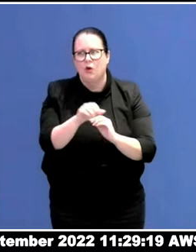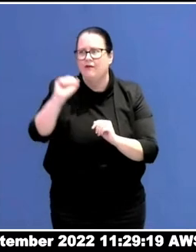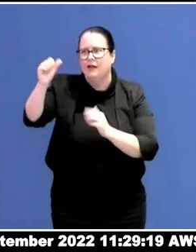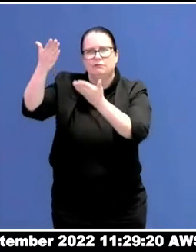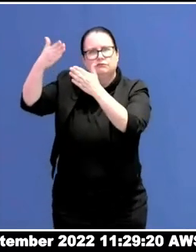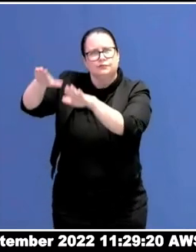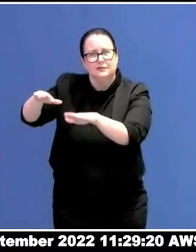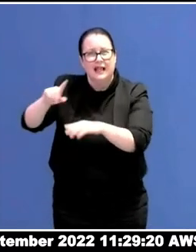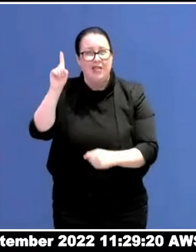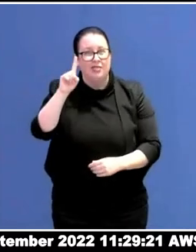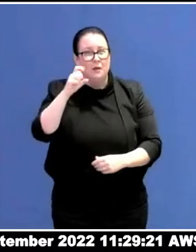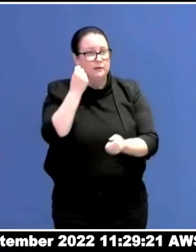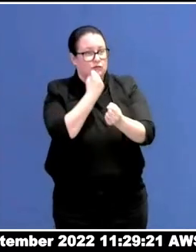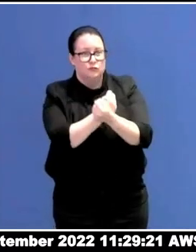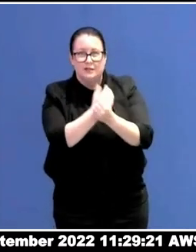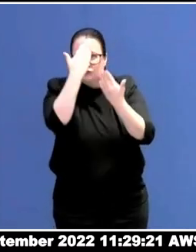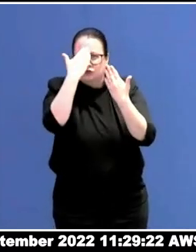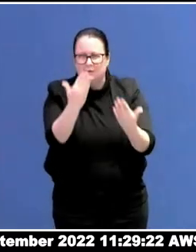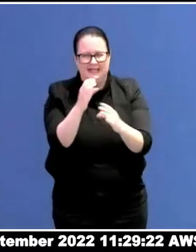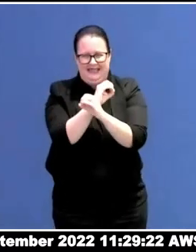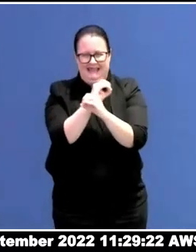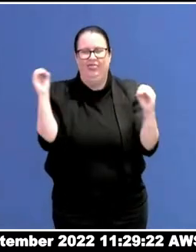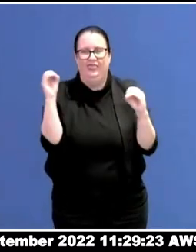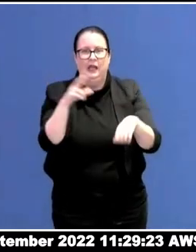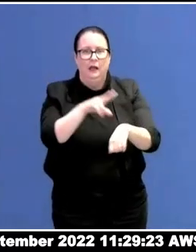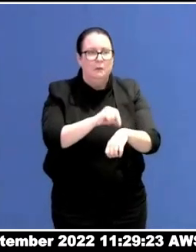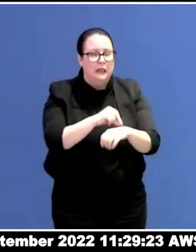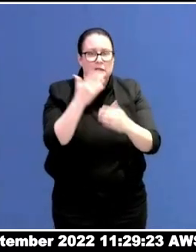point - throughout the whole entire criminal justice system to make sure that our people